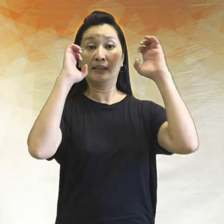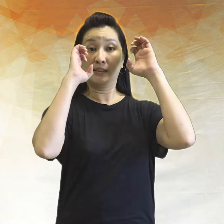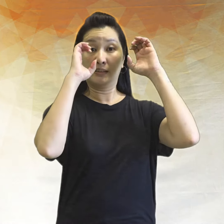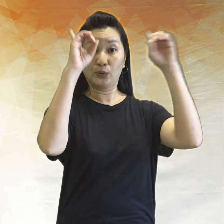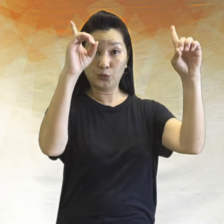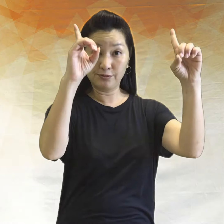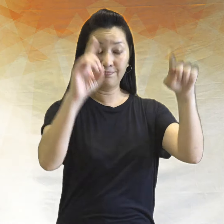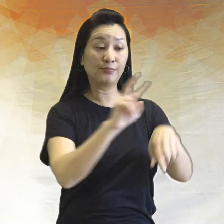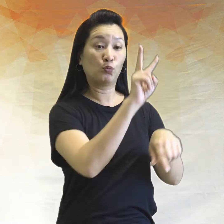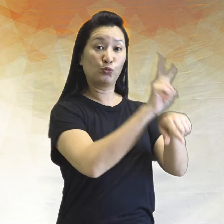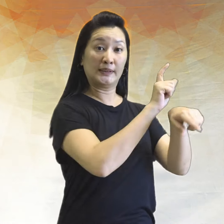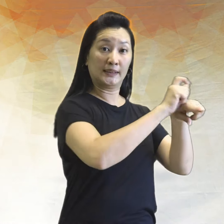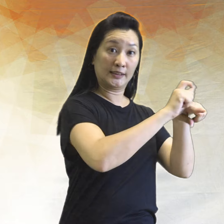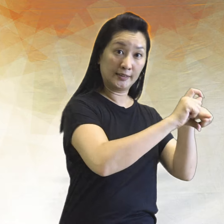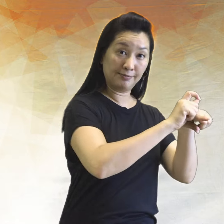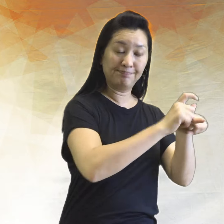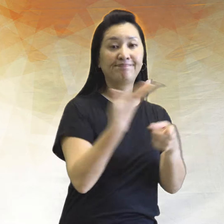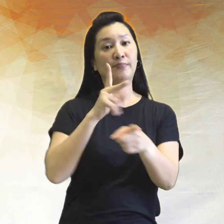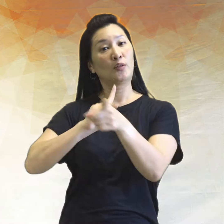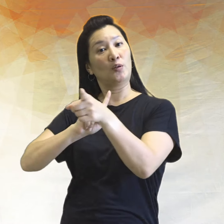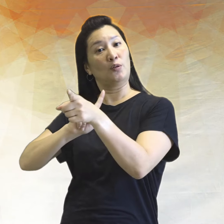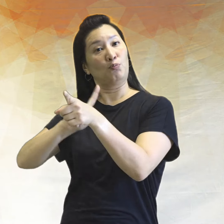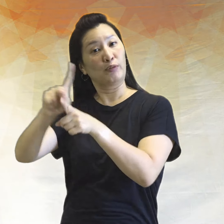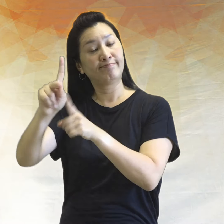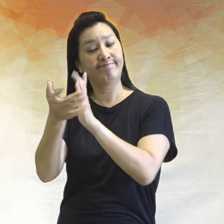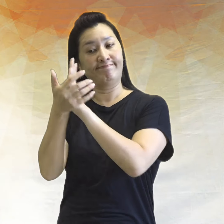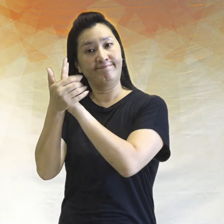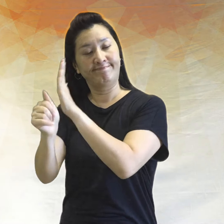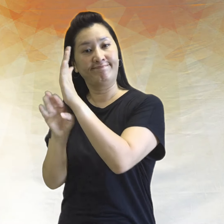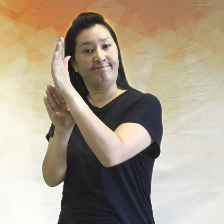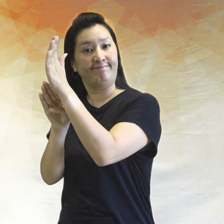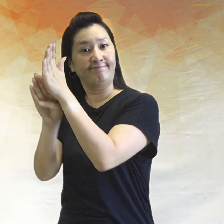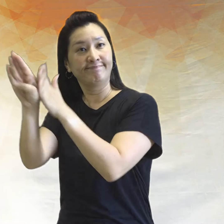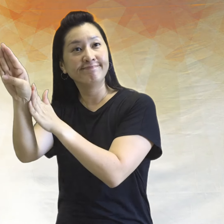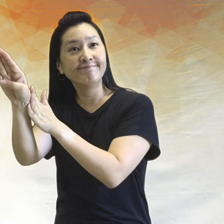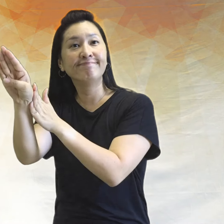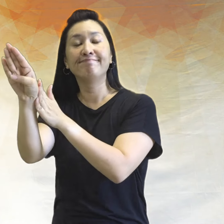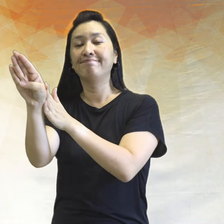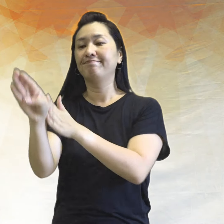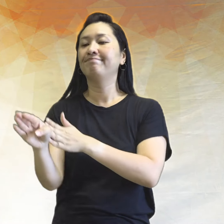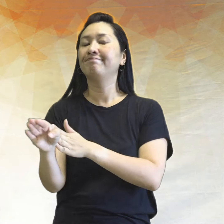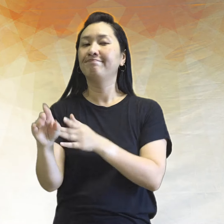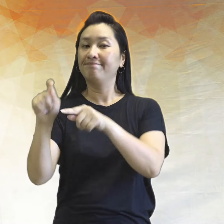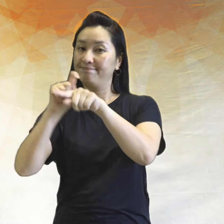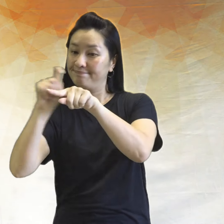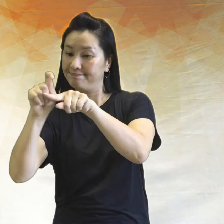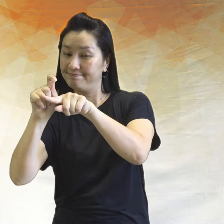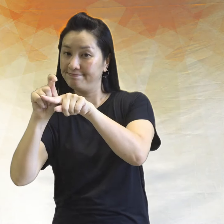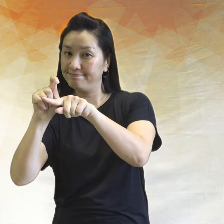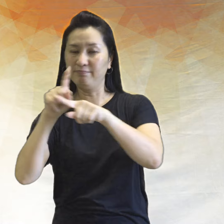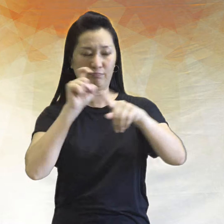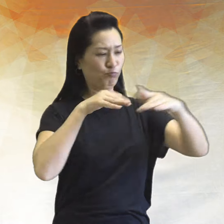Access to education, vocational training, and ongoing professional training and development, is key to